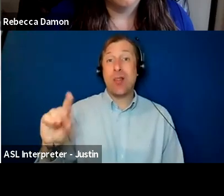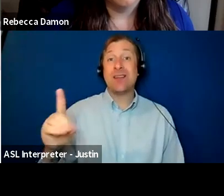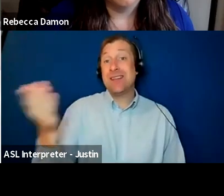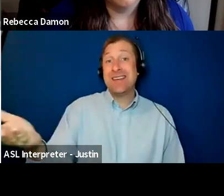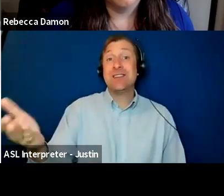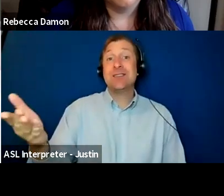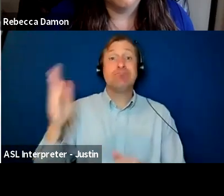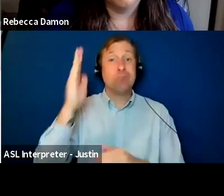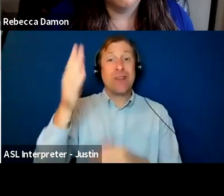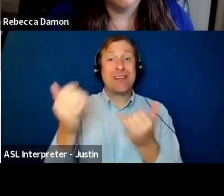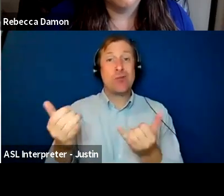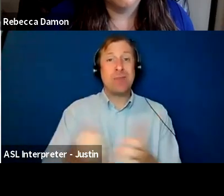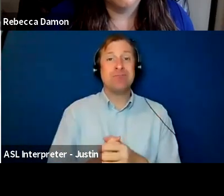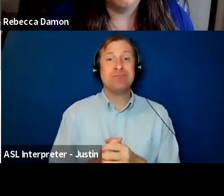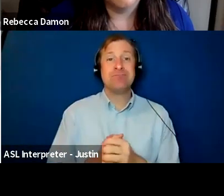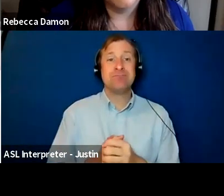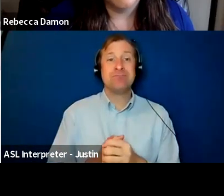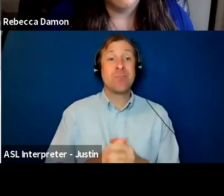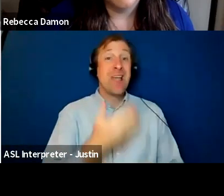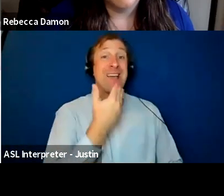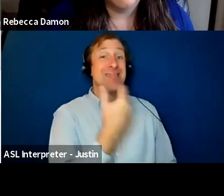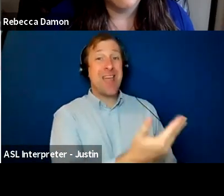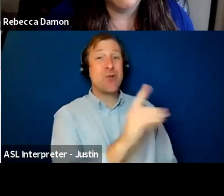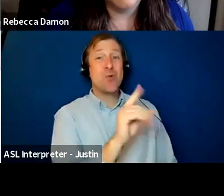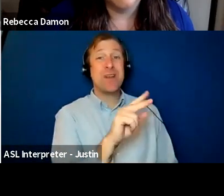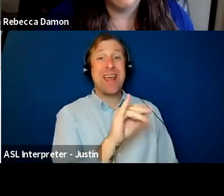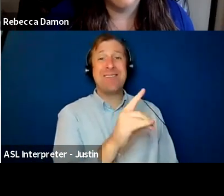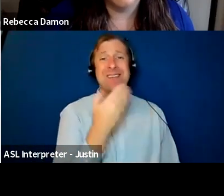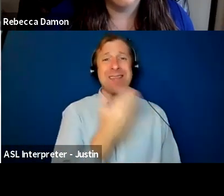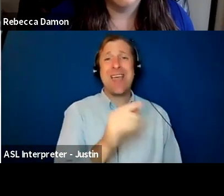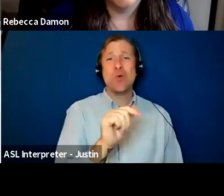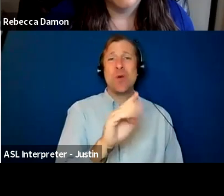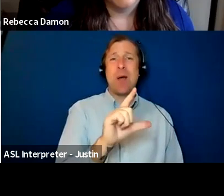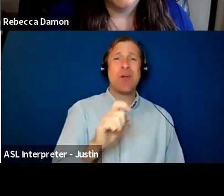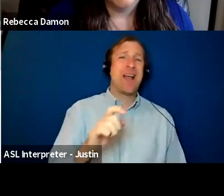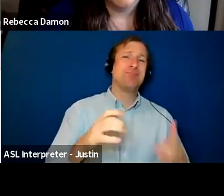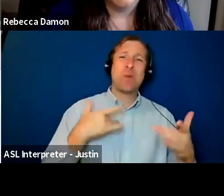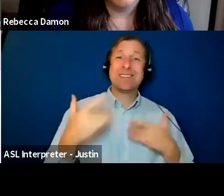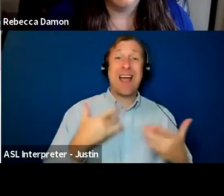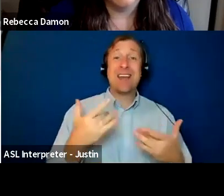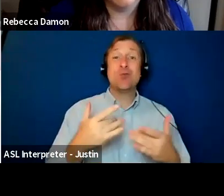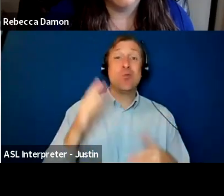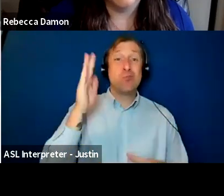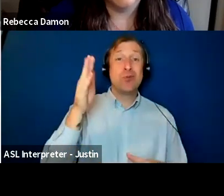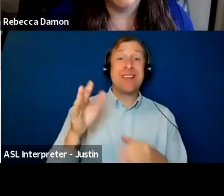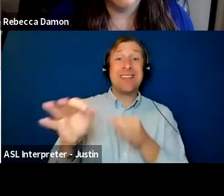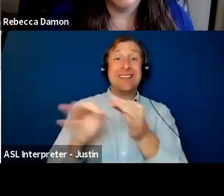Thanks David, thanks Gabrielle. Really appreciate that. And excited to be presenting the details of the Return to Work Agreement today.